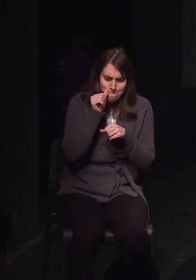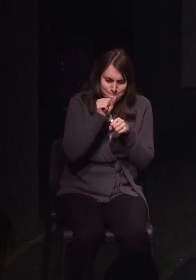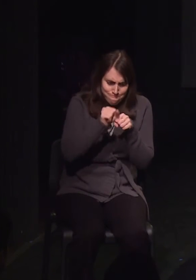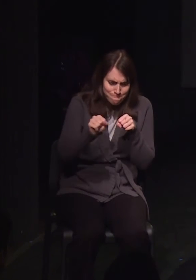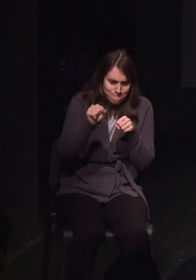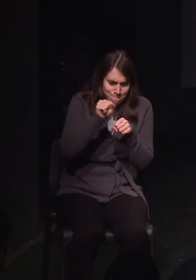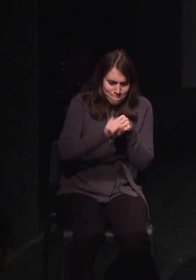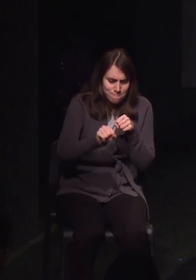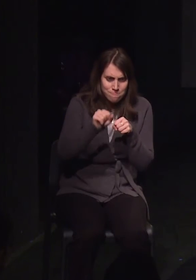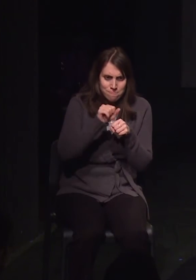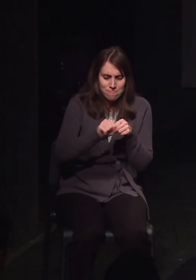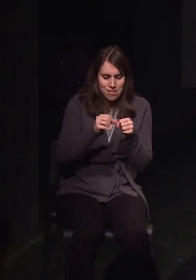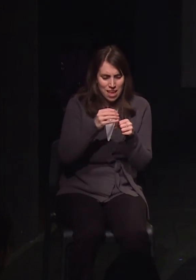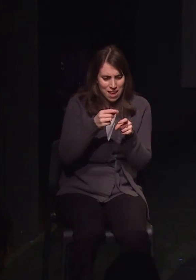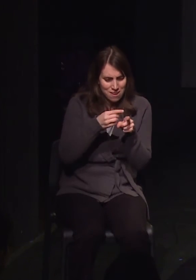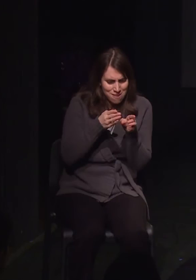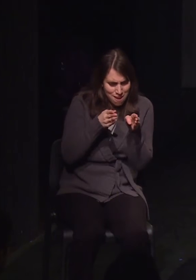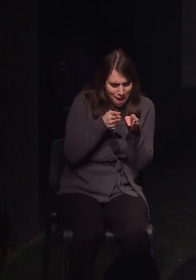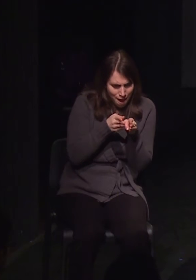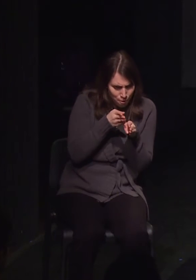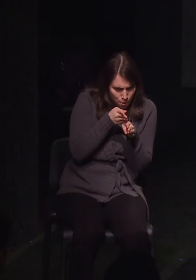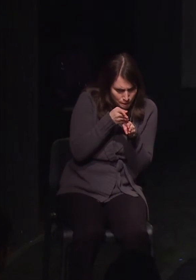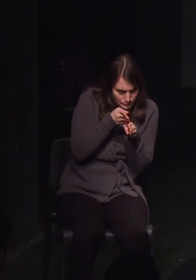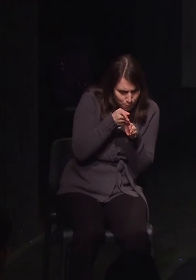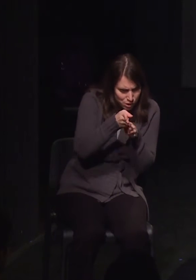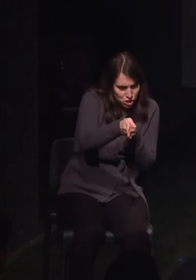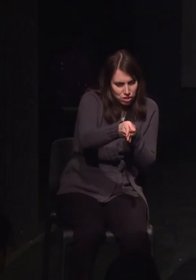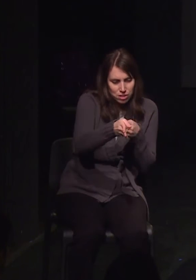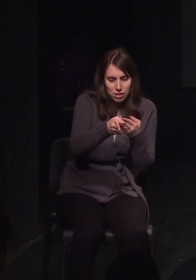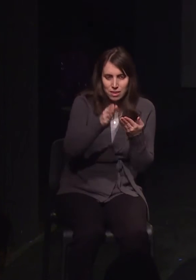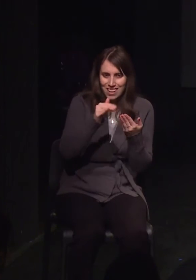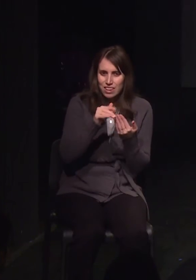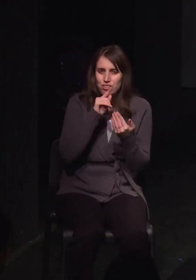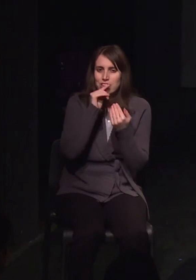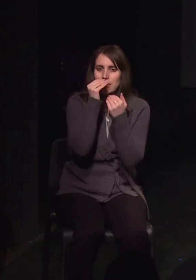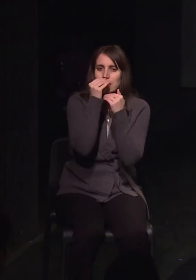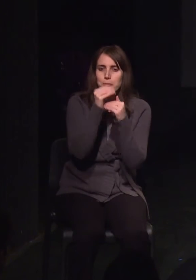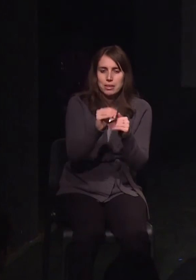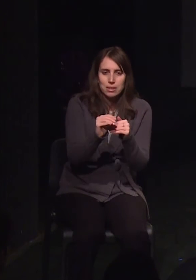and narrow specialty is very, very narrow, it’s limiting, and it’s scary.